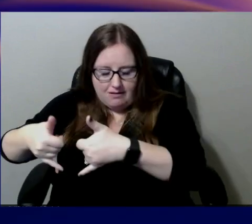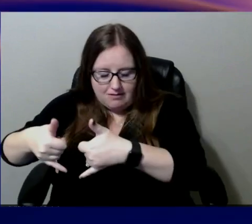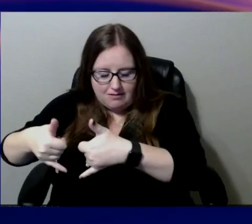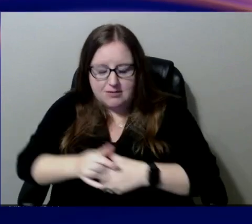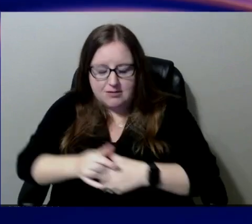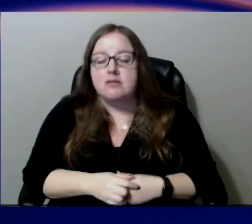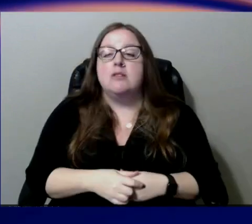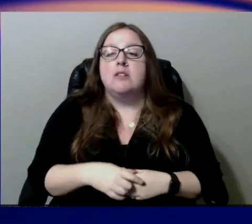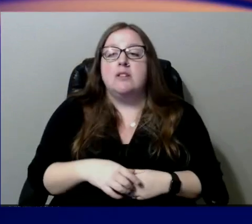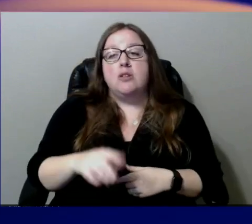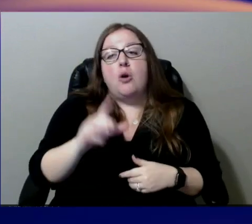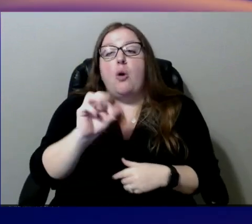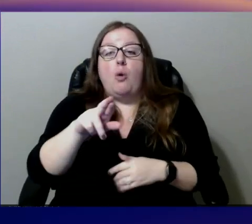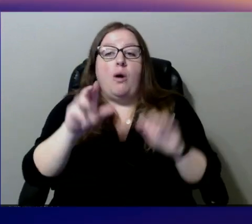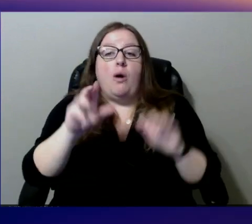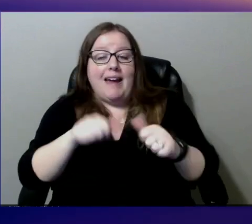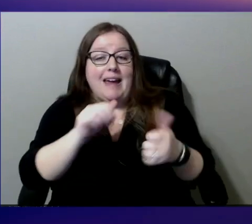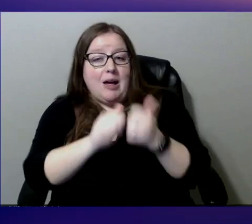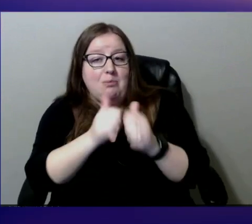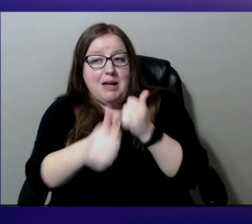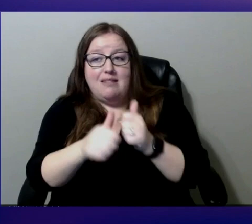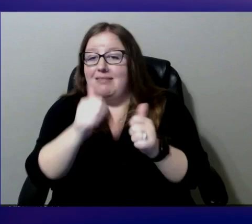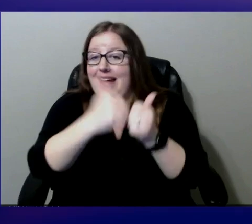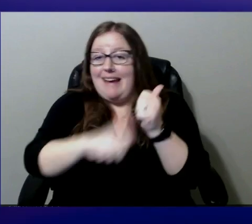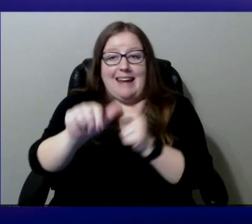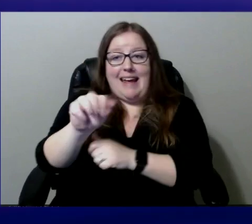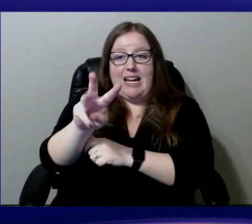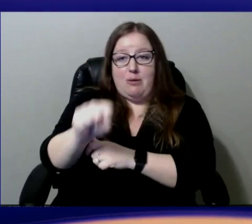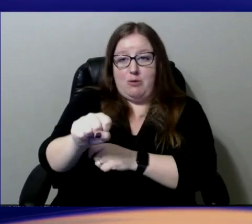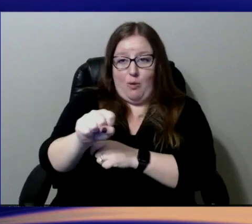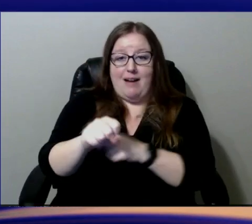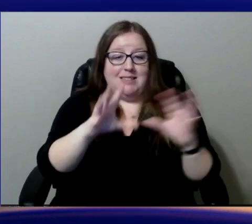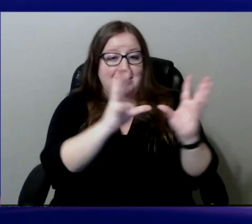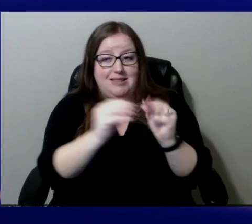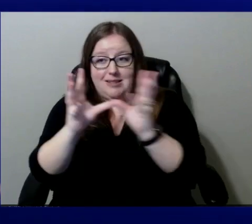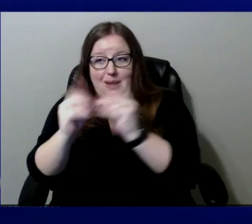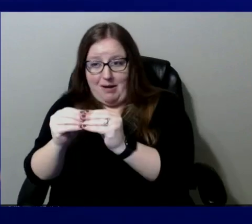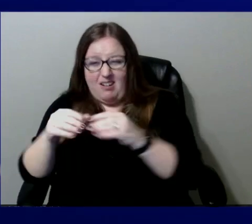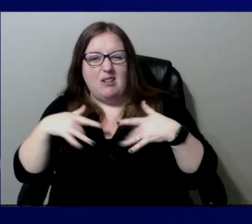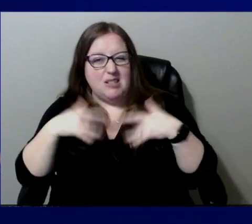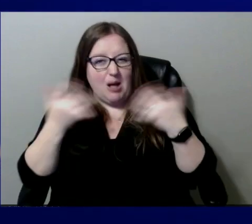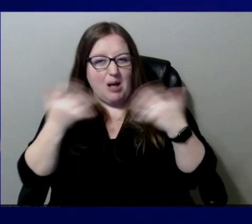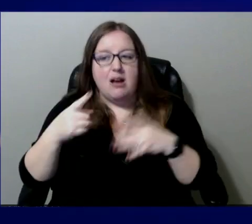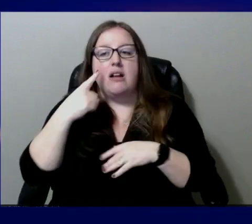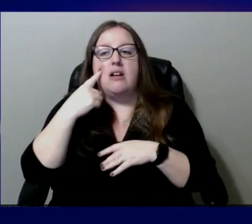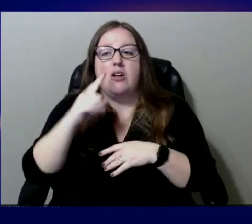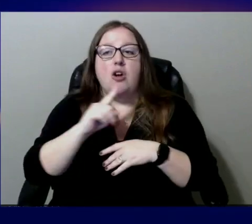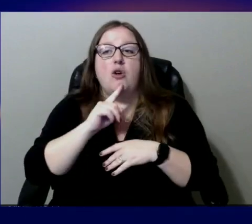Or they can compete at any AWS Summit globally on a real track with physical devices.